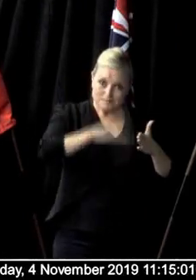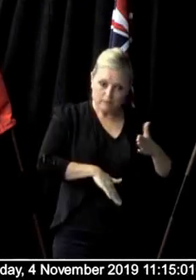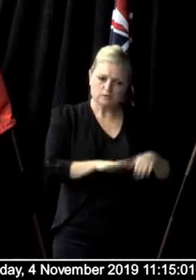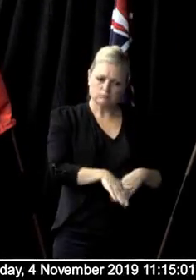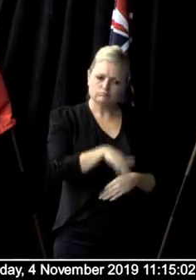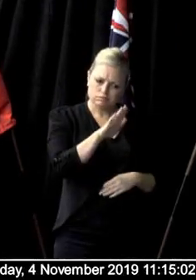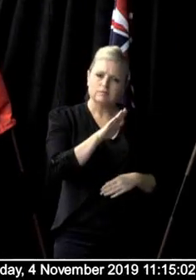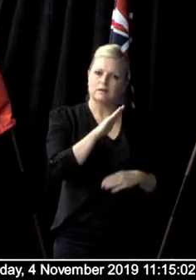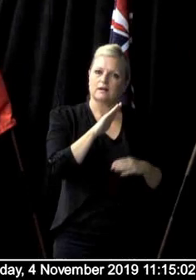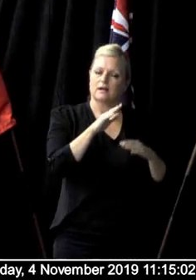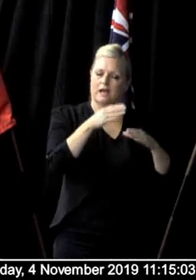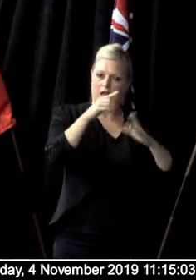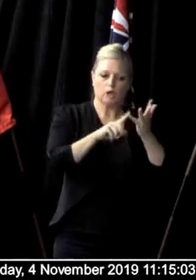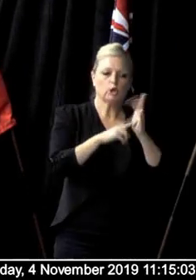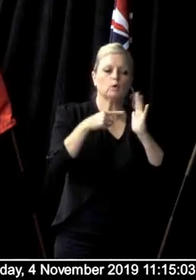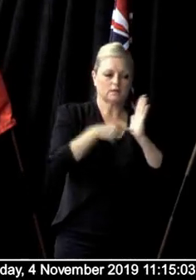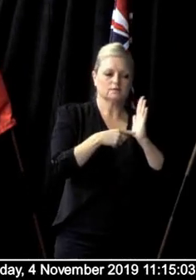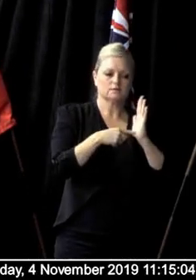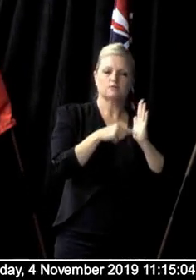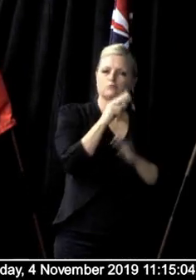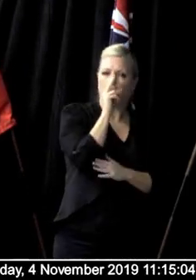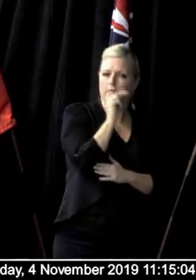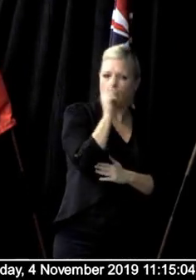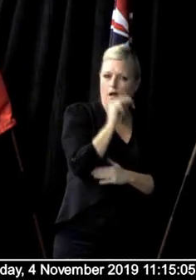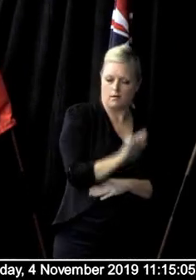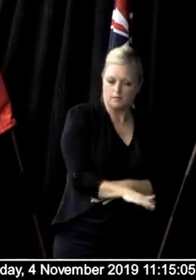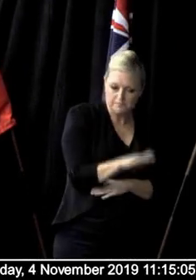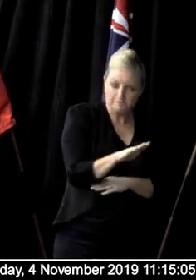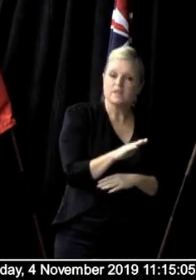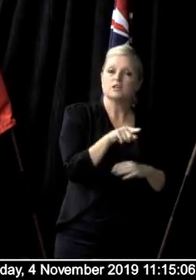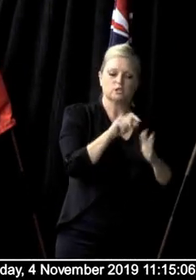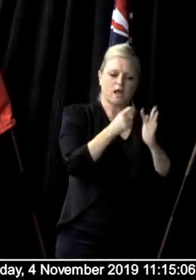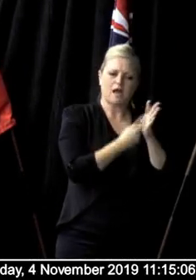She subsequently attended school by a combination of prep and at times at that